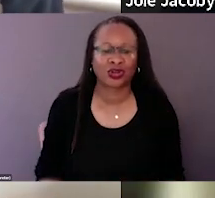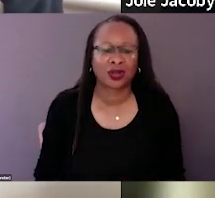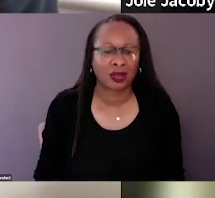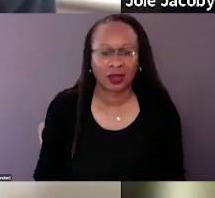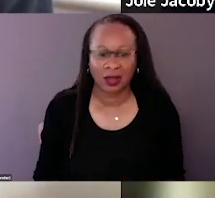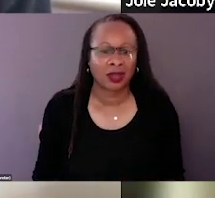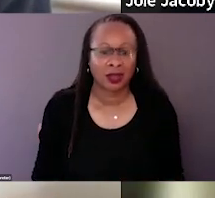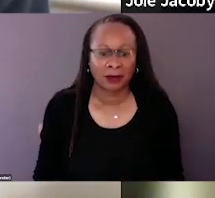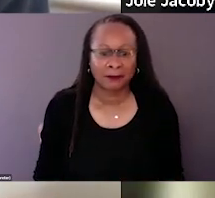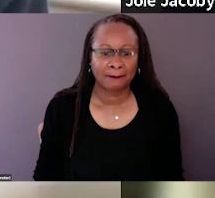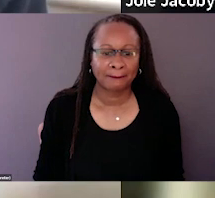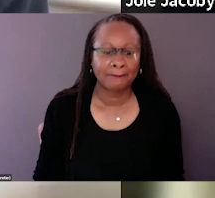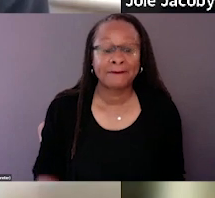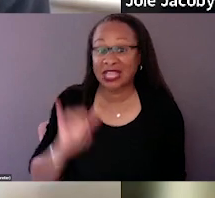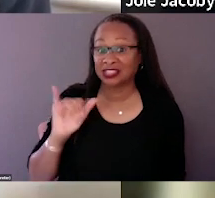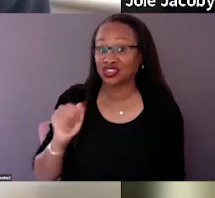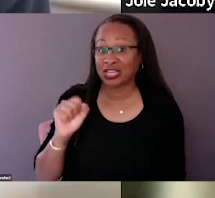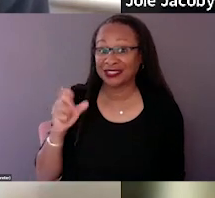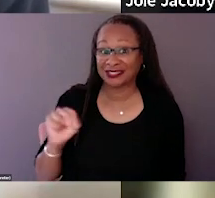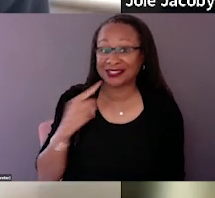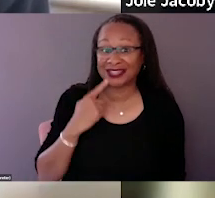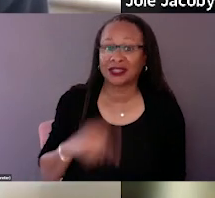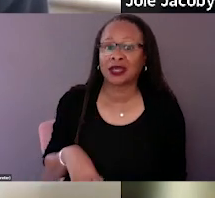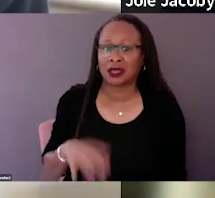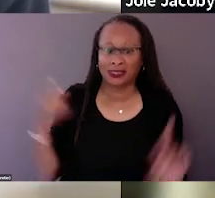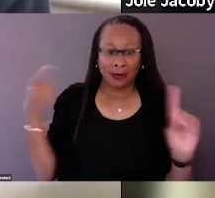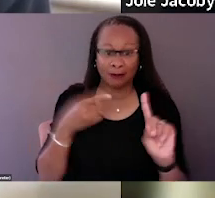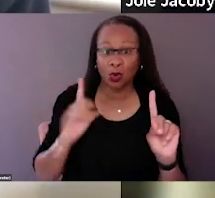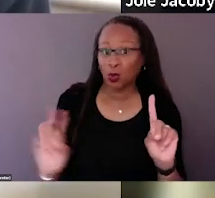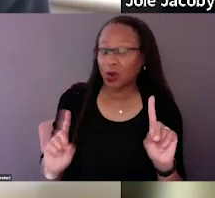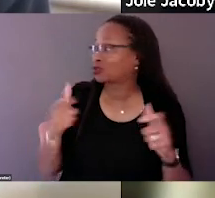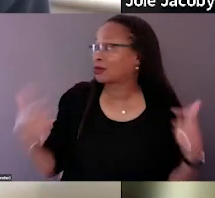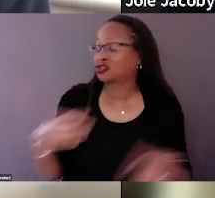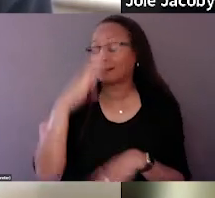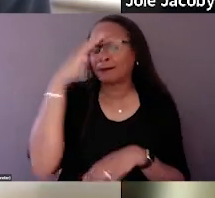To that point where it's so much of Black expression is wrapped up in the visual.